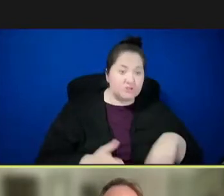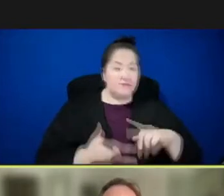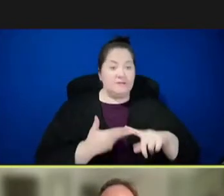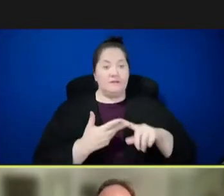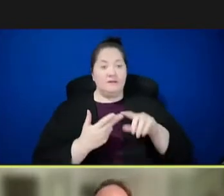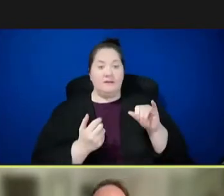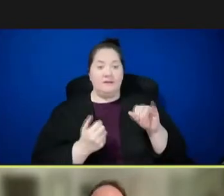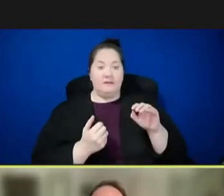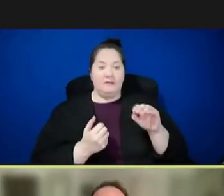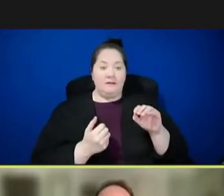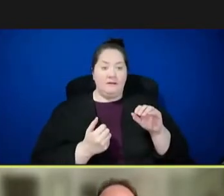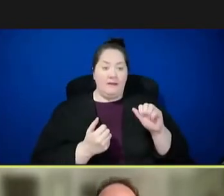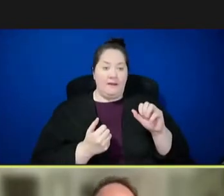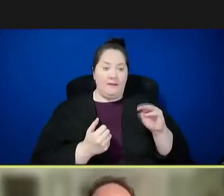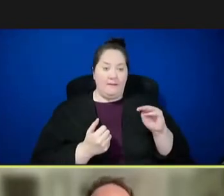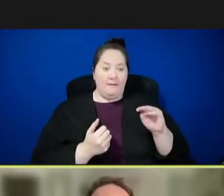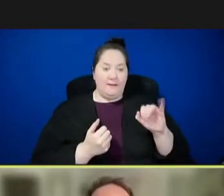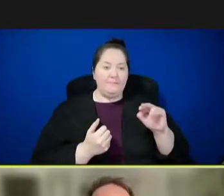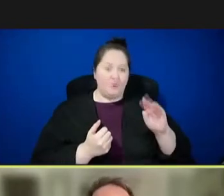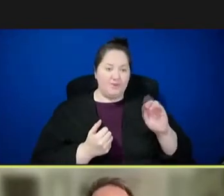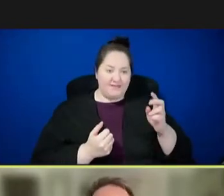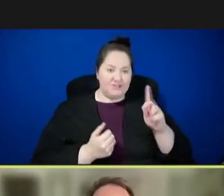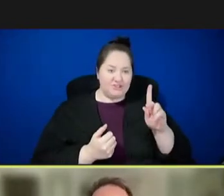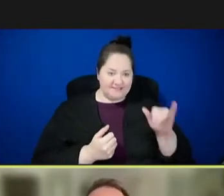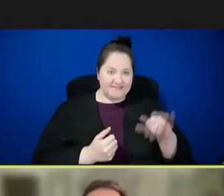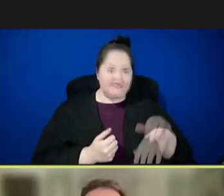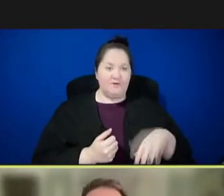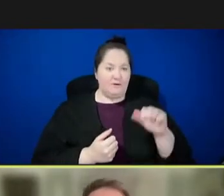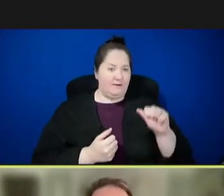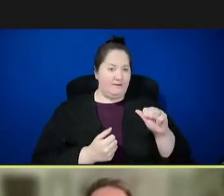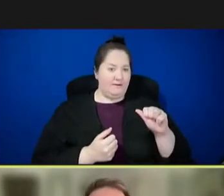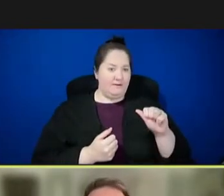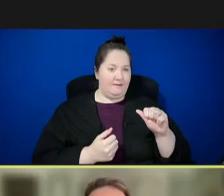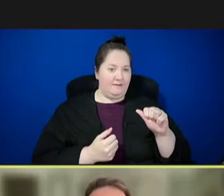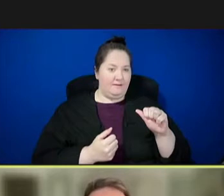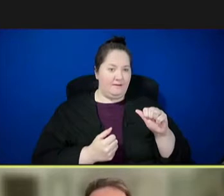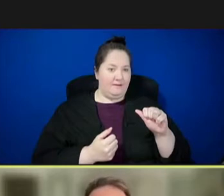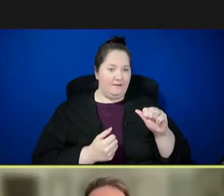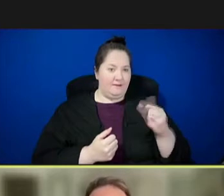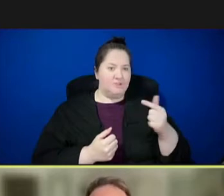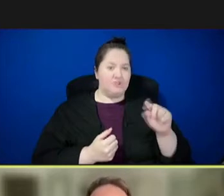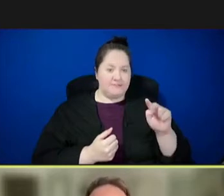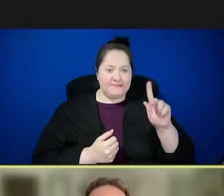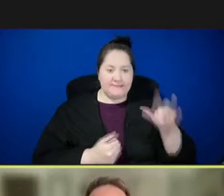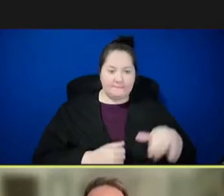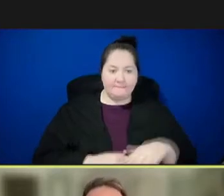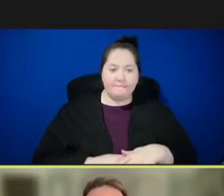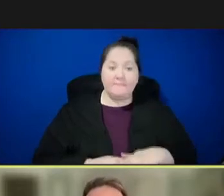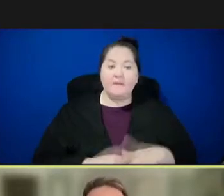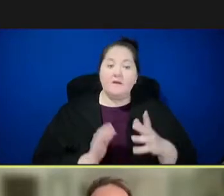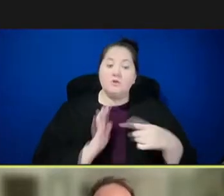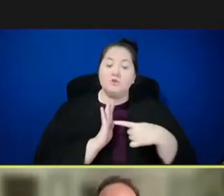and these are kind of in-lab markers, but it pointed to a way to rapidly design and optimize